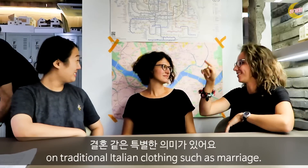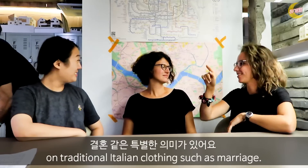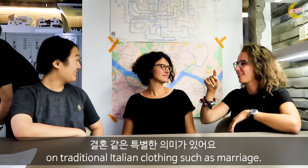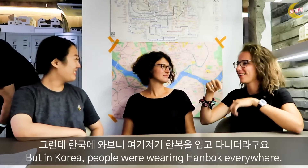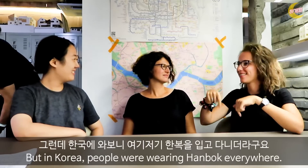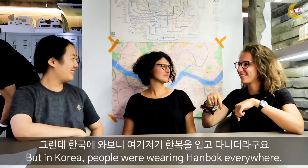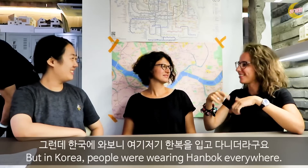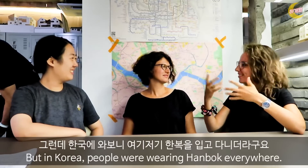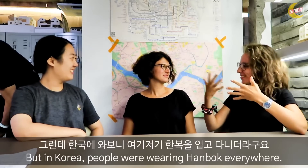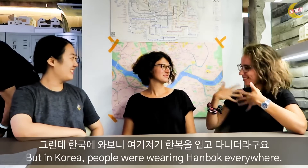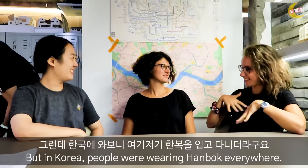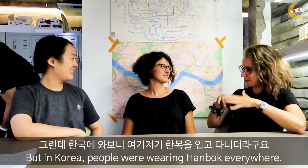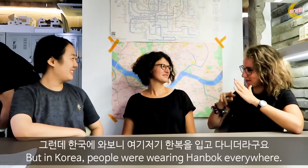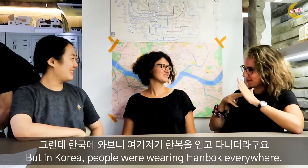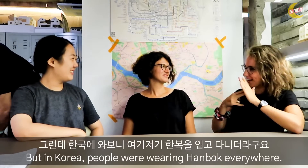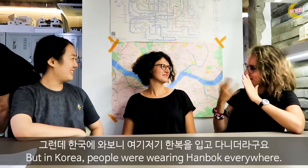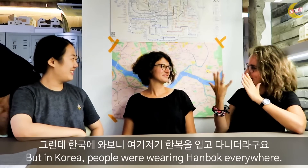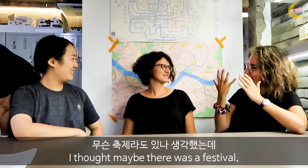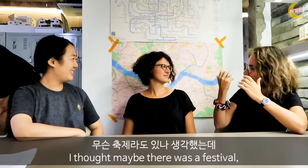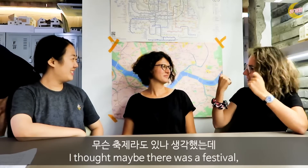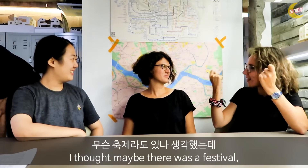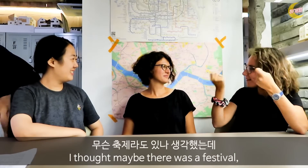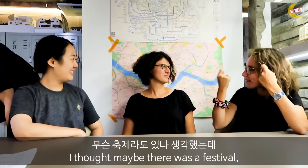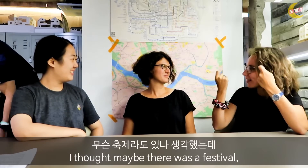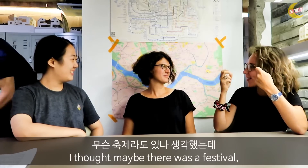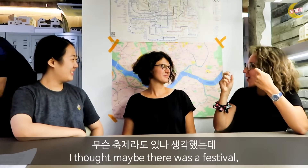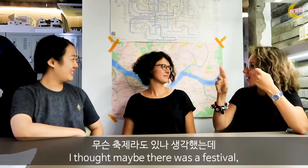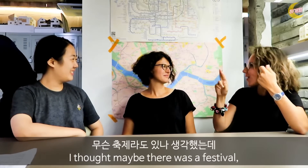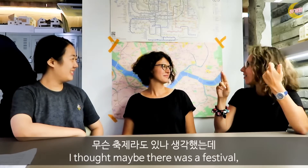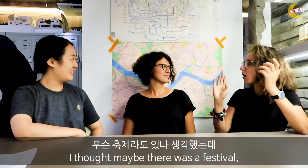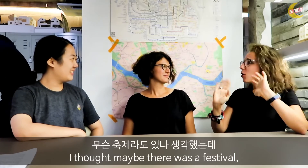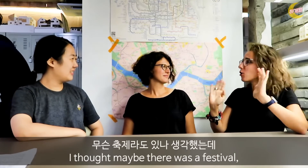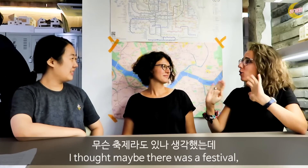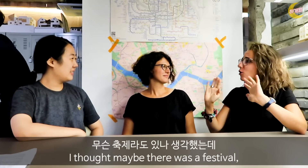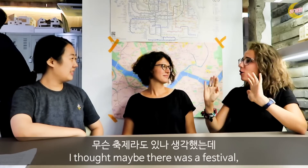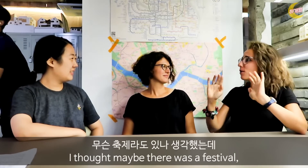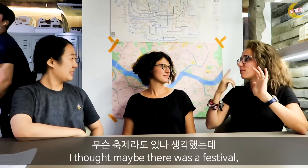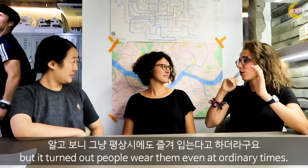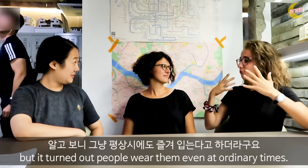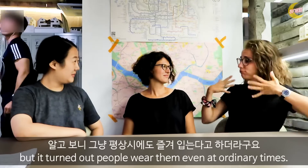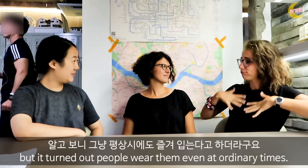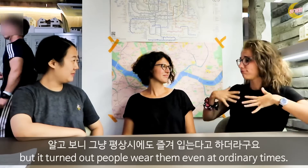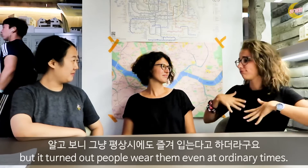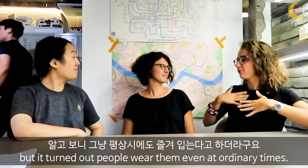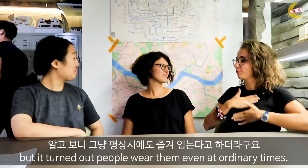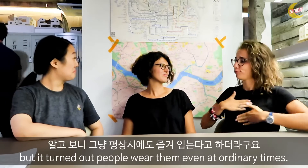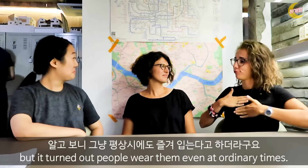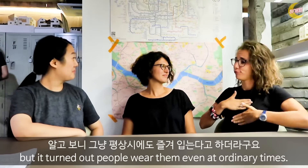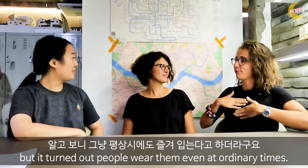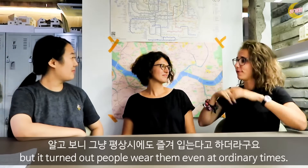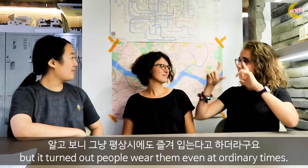But in Korea, people were wearing Hanbok everywhere. I thought maybe there was a festival, but it turned out people wear them even at ordinary times.